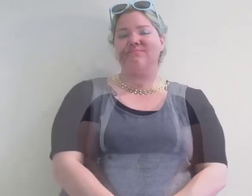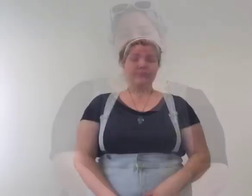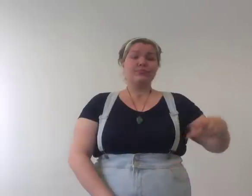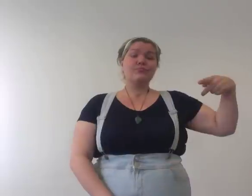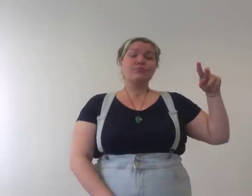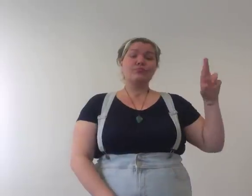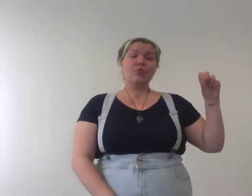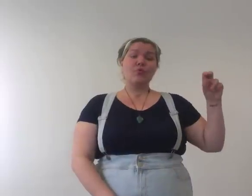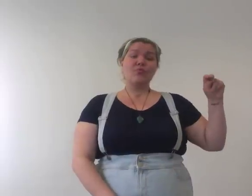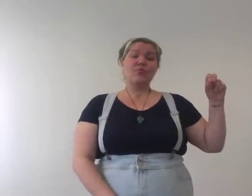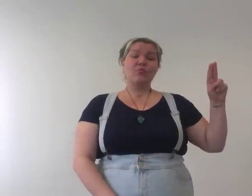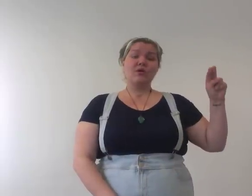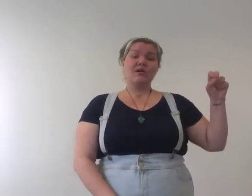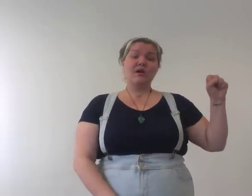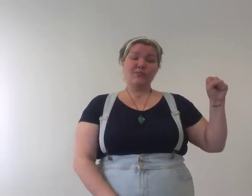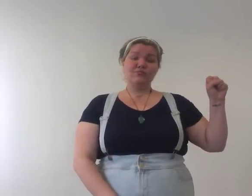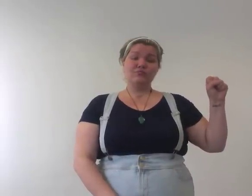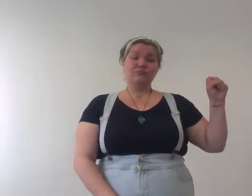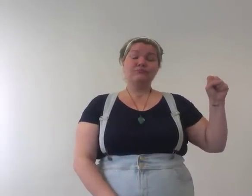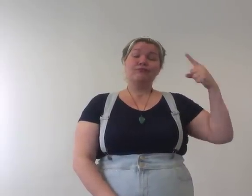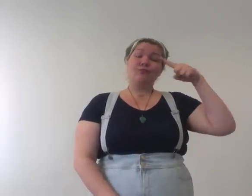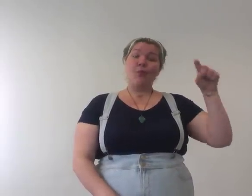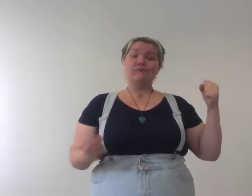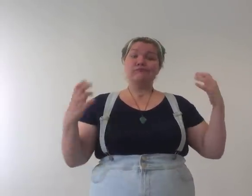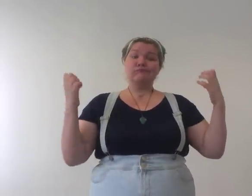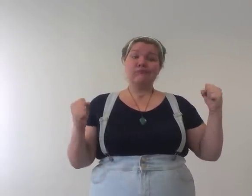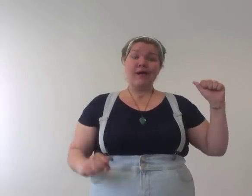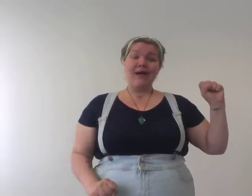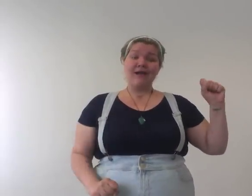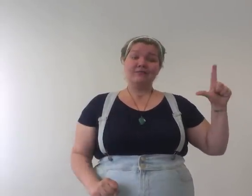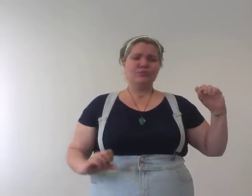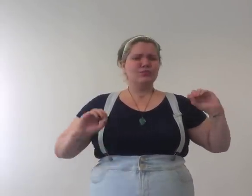Pronouns do not exist in ASL.